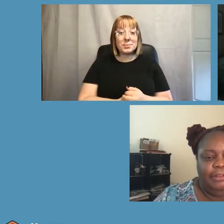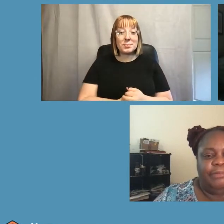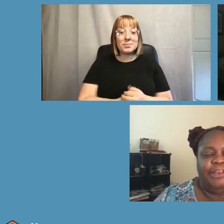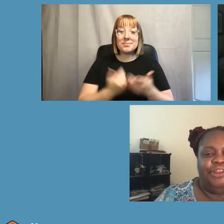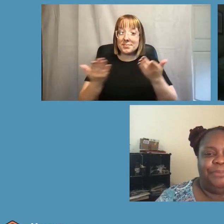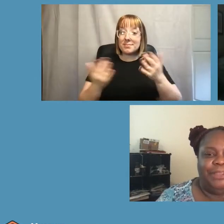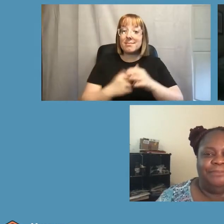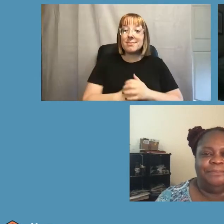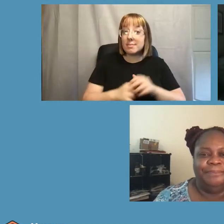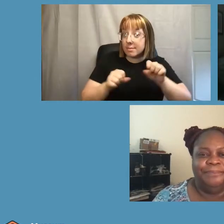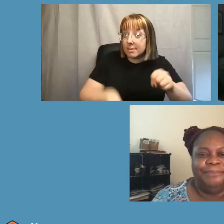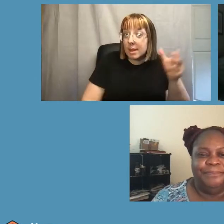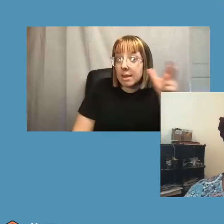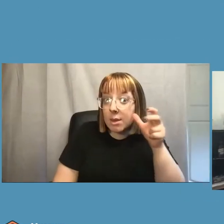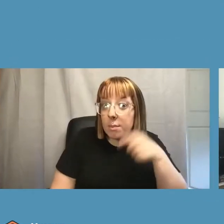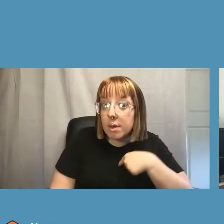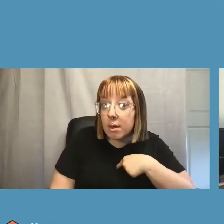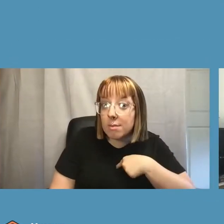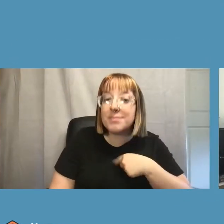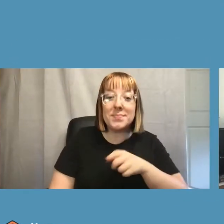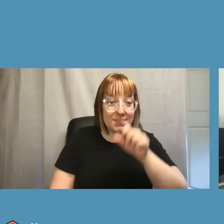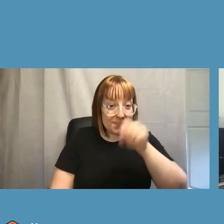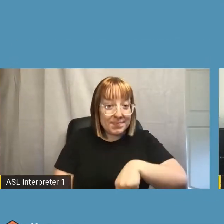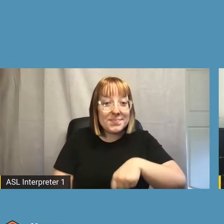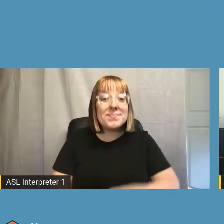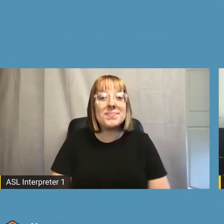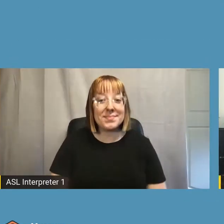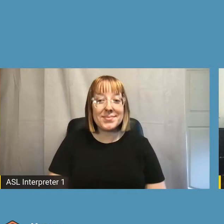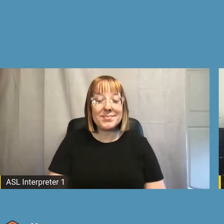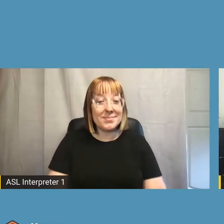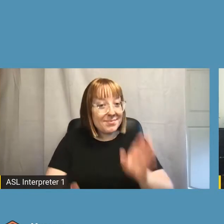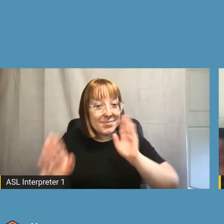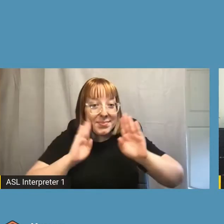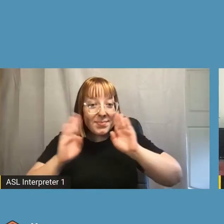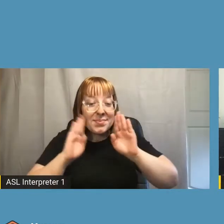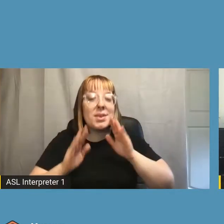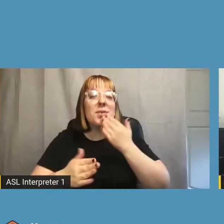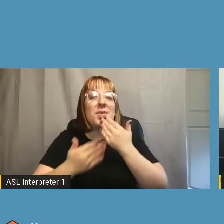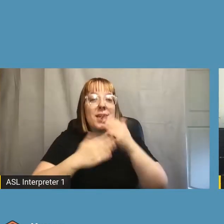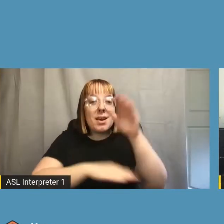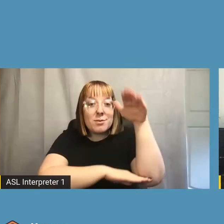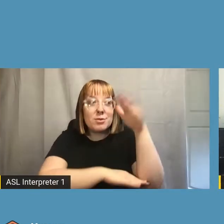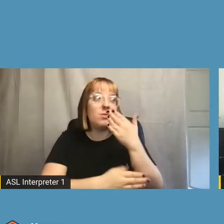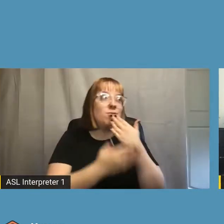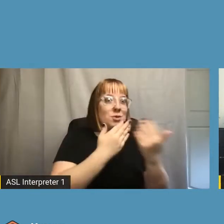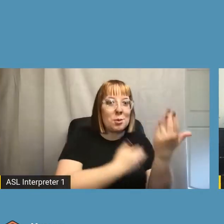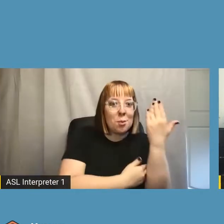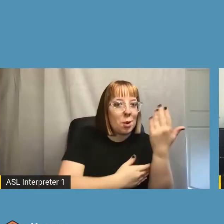can you hear me okay hi uh good afternoon or good morning wherever you're from i'm